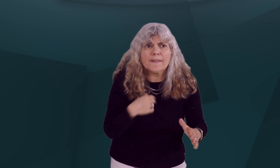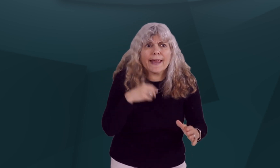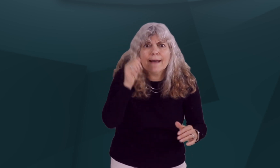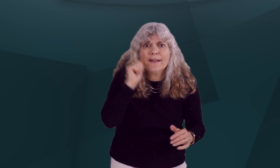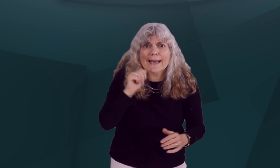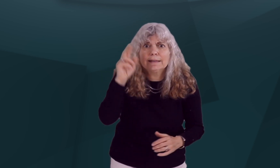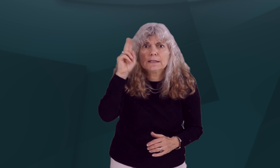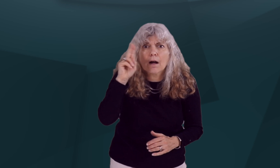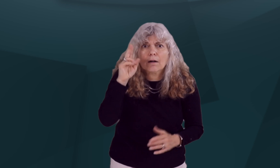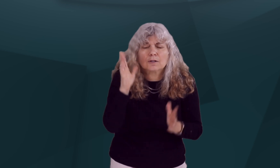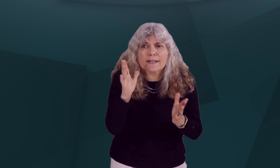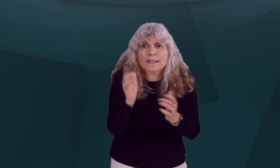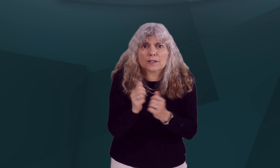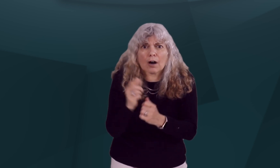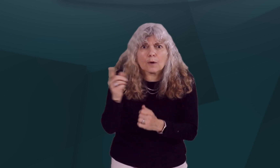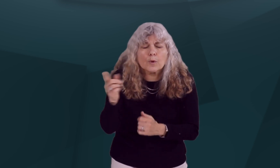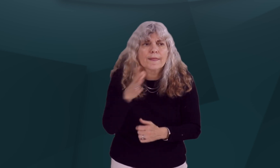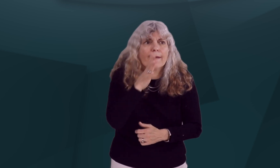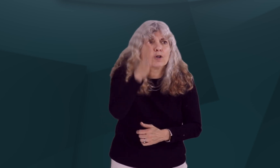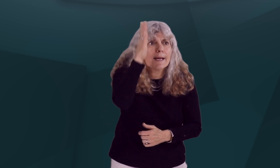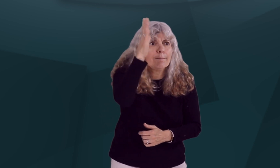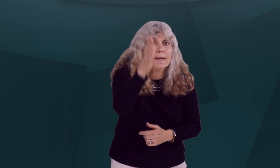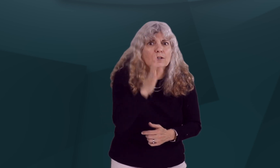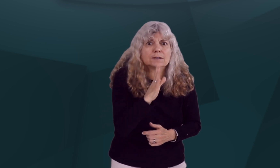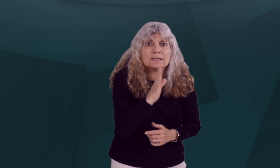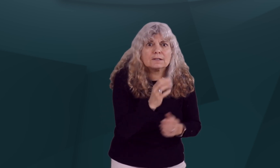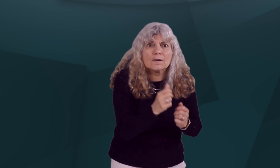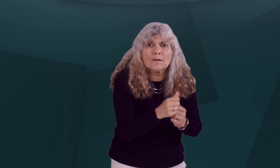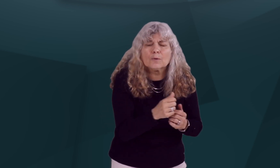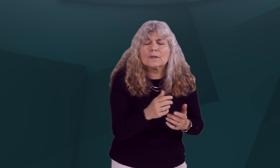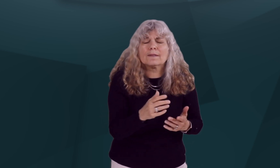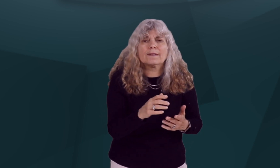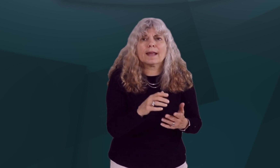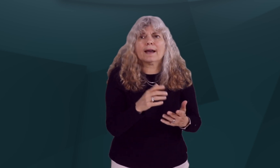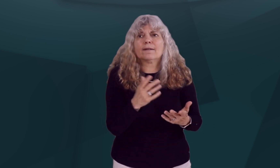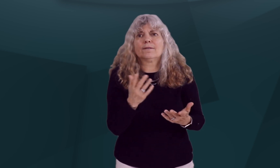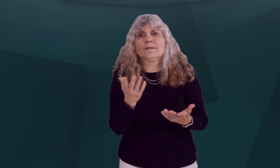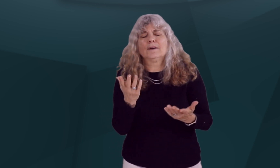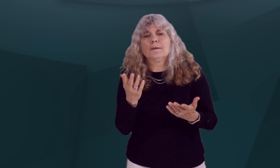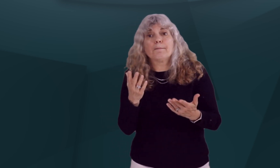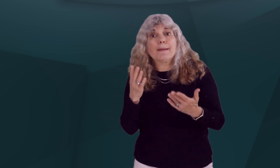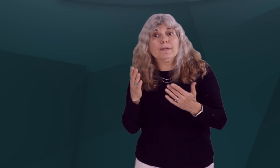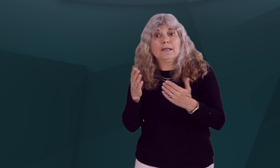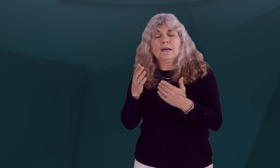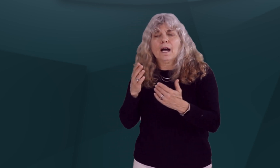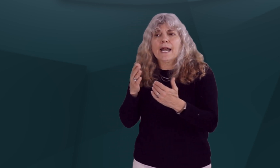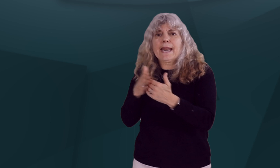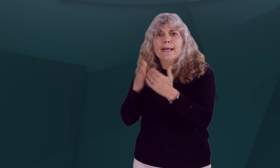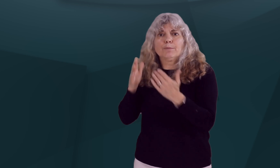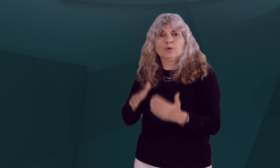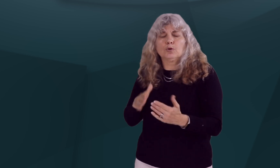with their parents and not with others. Hearing children have aunts and uncles to talk with, grandparents they can talk to,